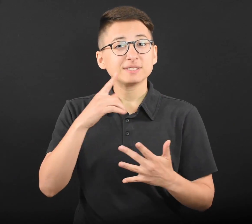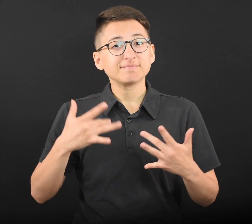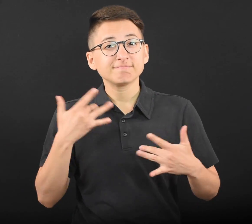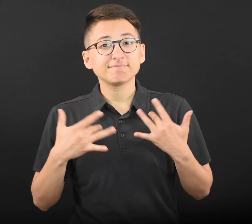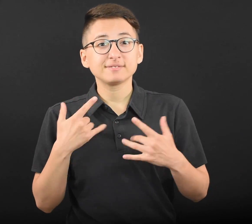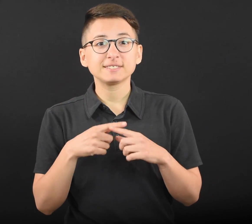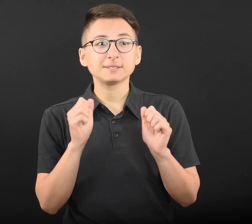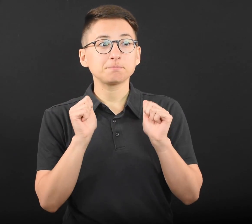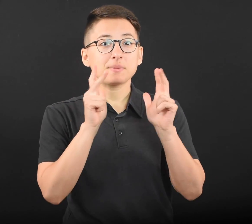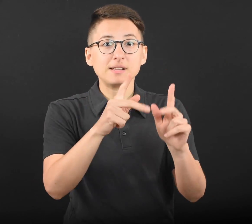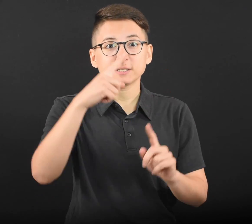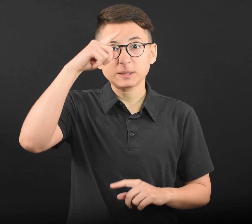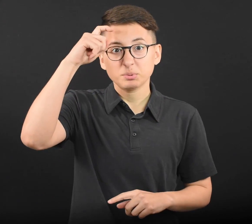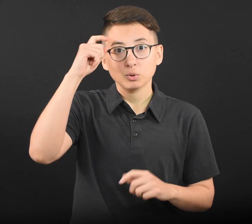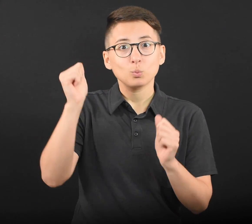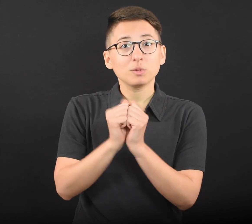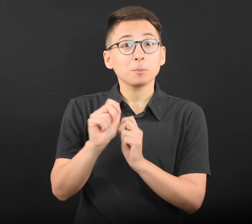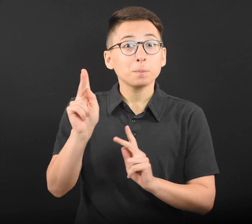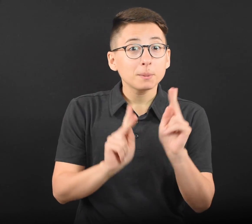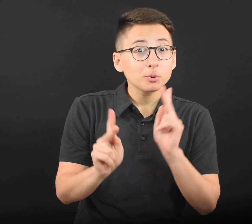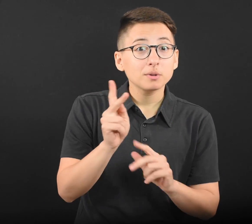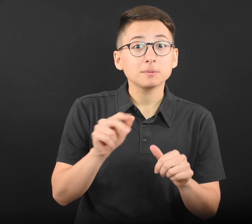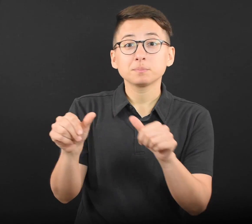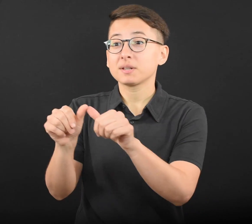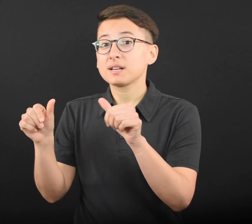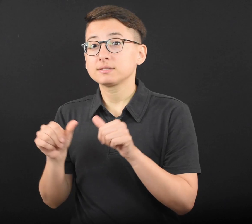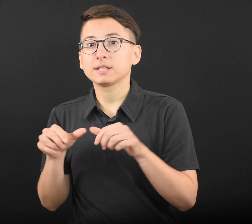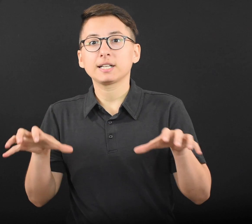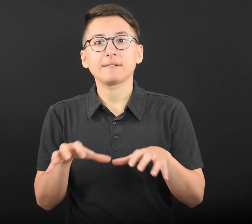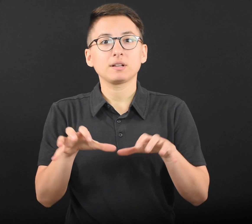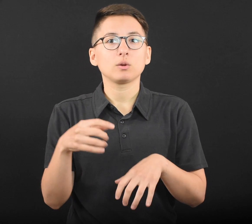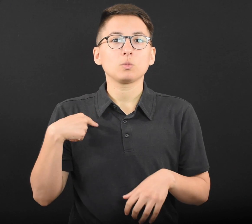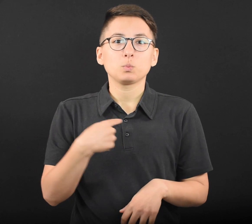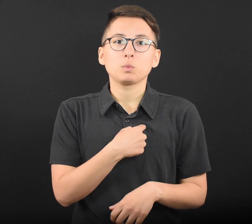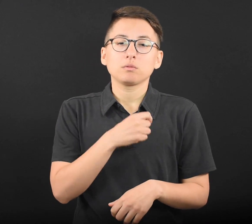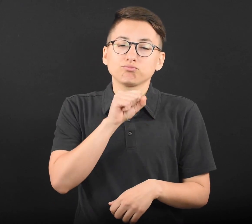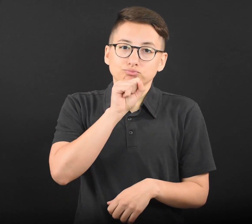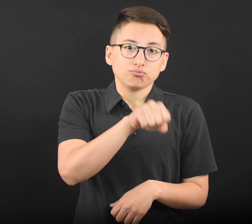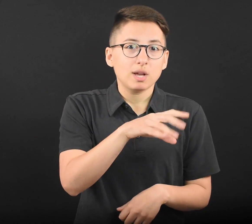activities we love and have missed so much,” said Lieutenant Governor Peggy Flanagan.